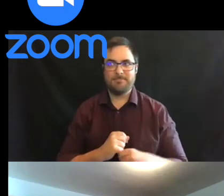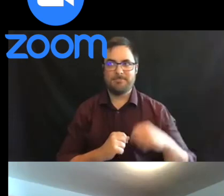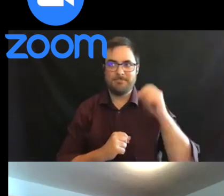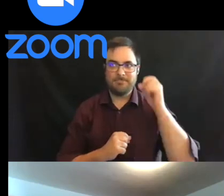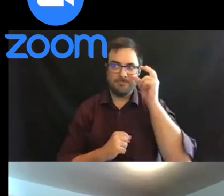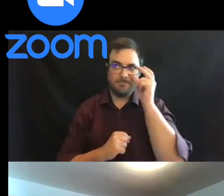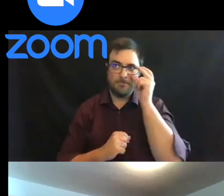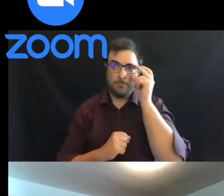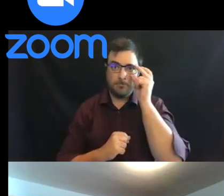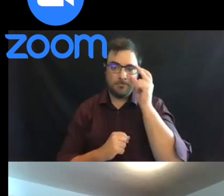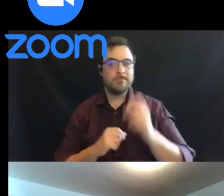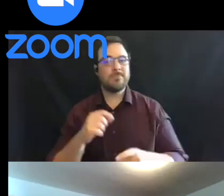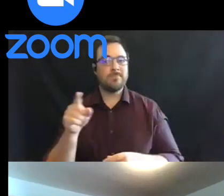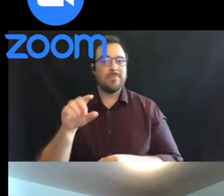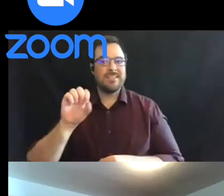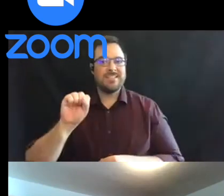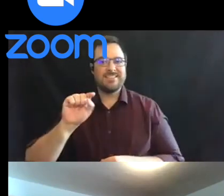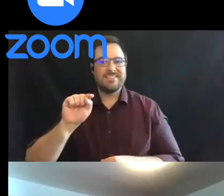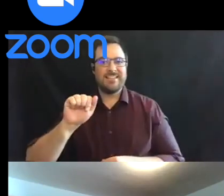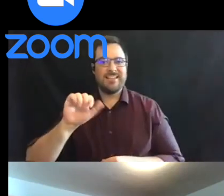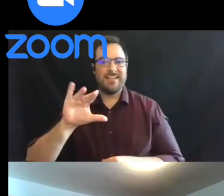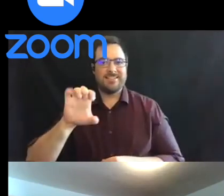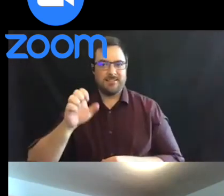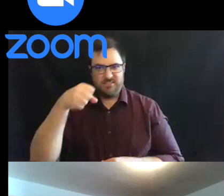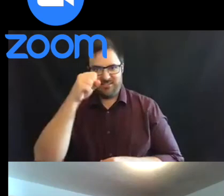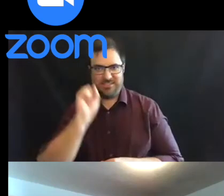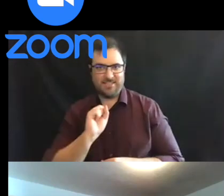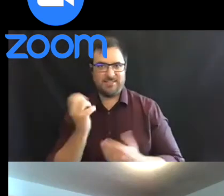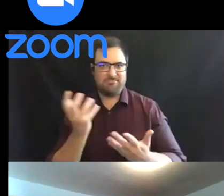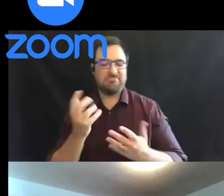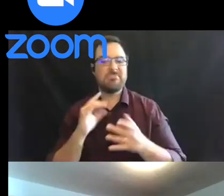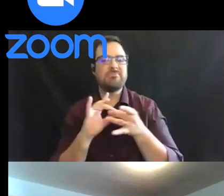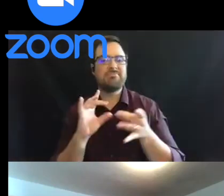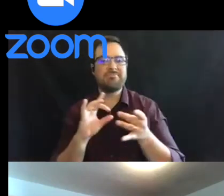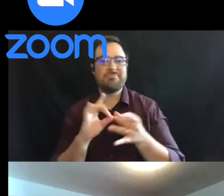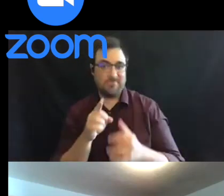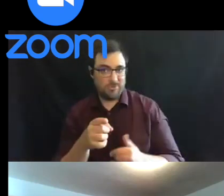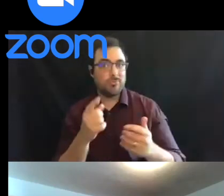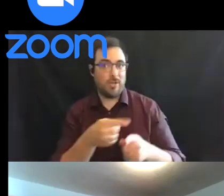Stacie: Okay this is Stacie. There's a couple more comments. You guys are correct that Julie